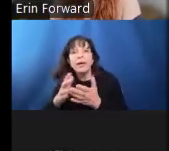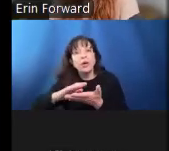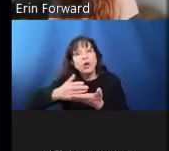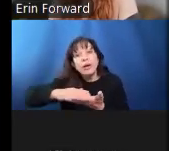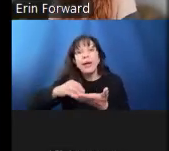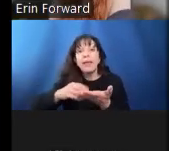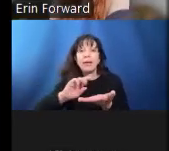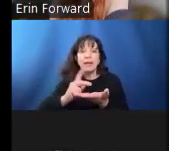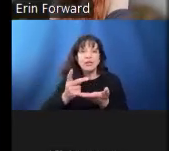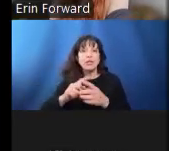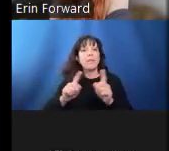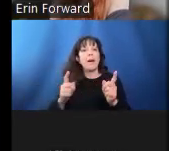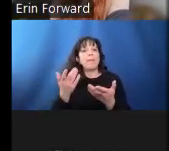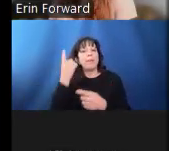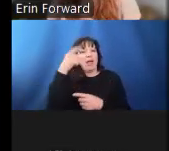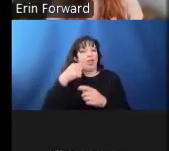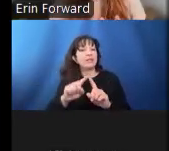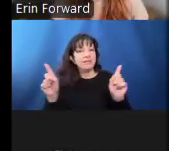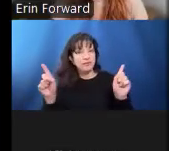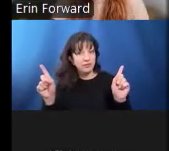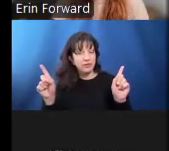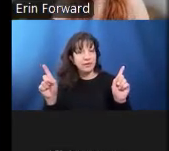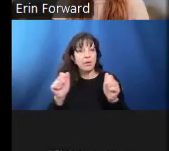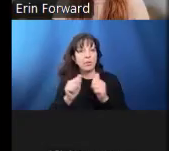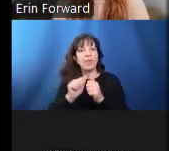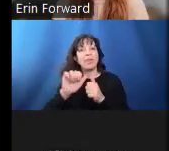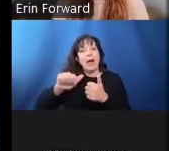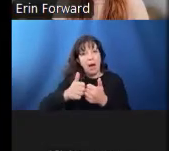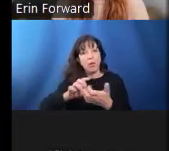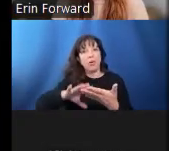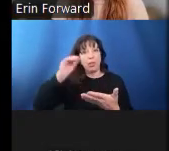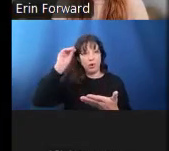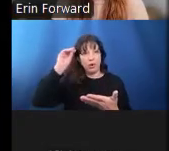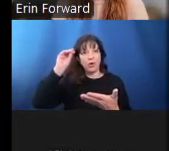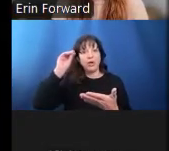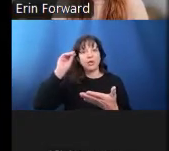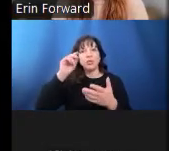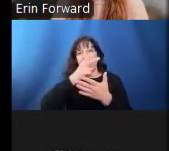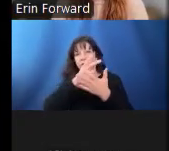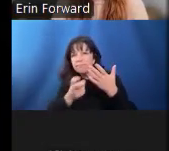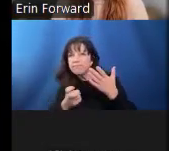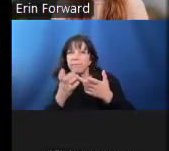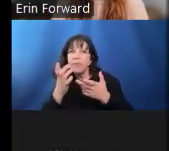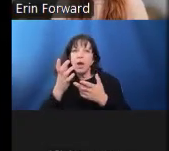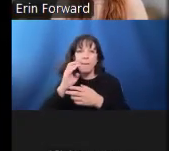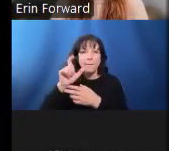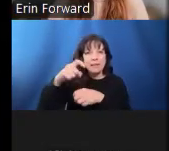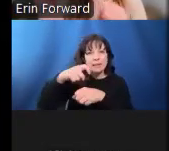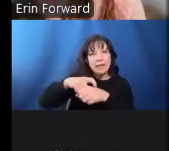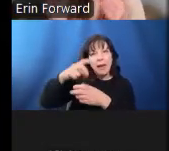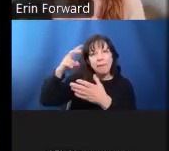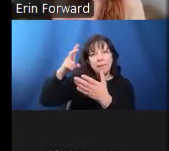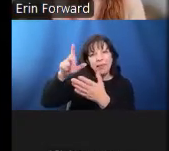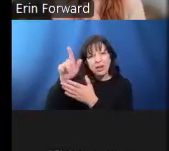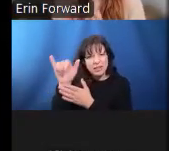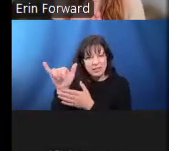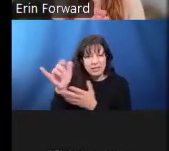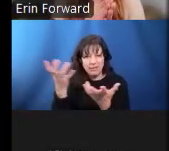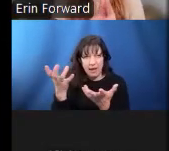to look different with how you learn. So we have to dive into what their meal time literacy is, and the goal is to build a